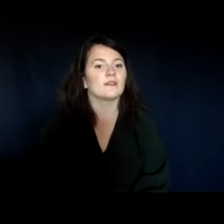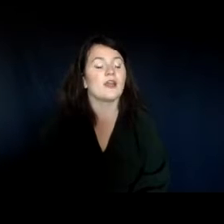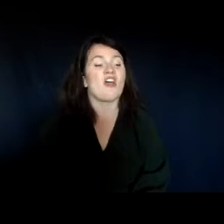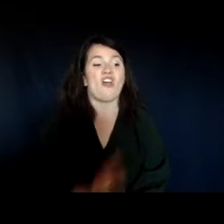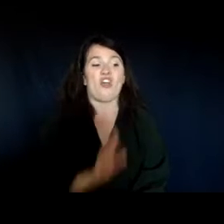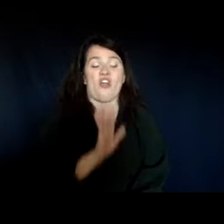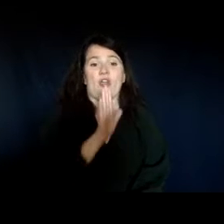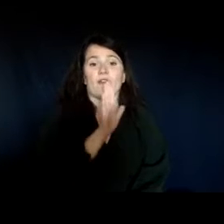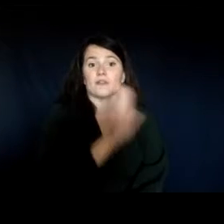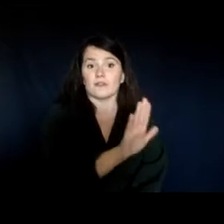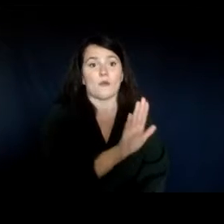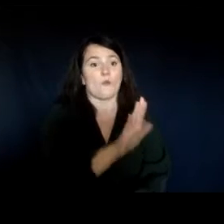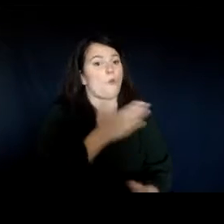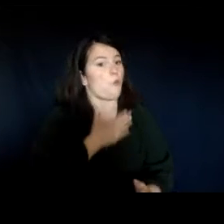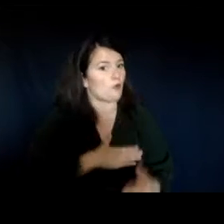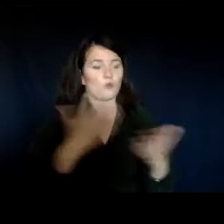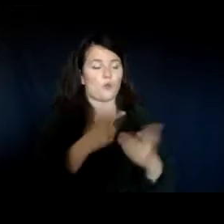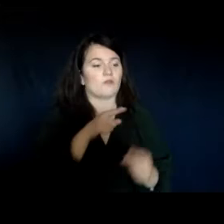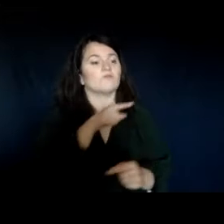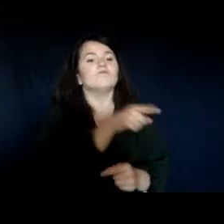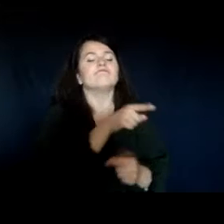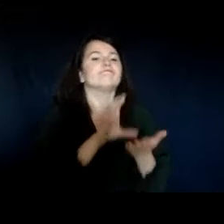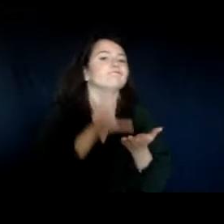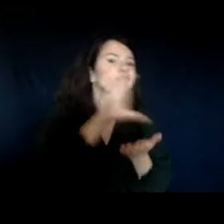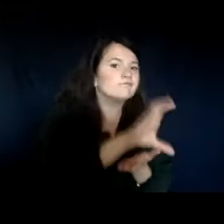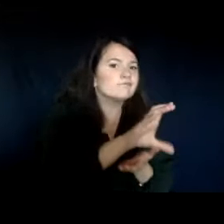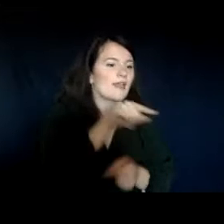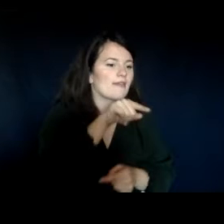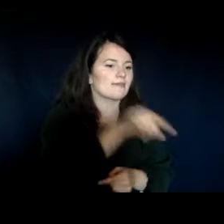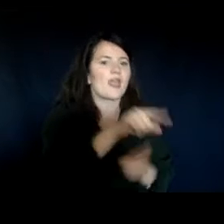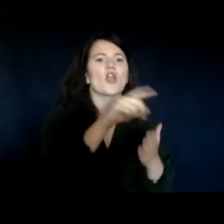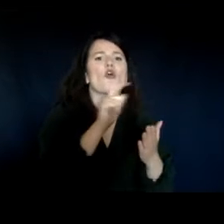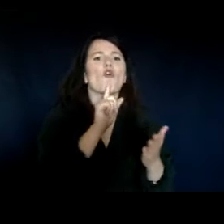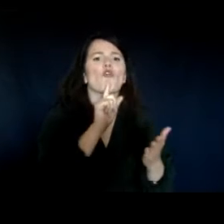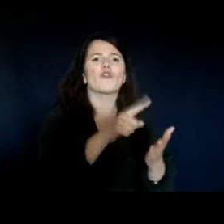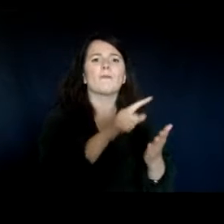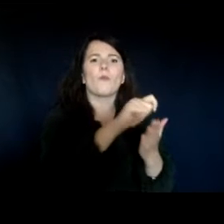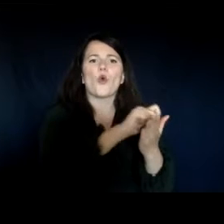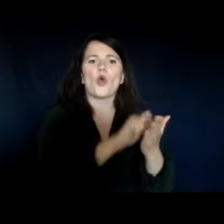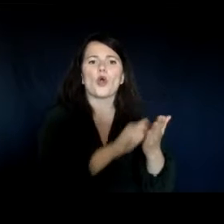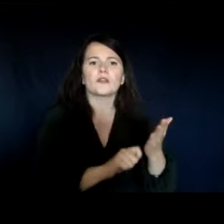and control and audit requirements, and also aligning all this